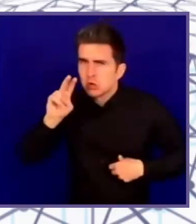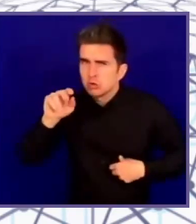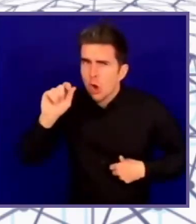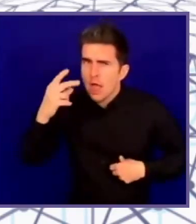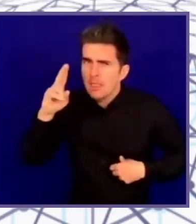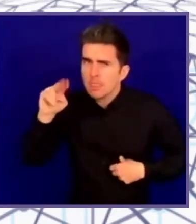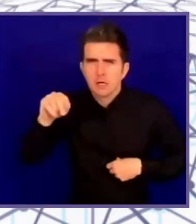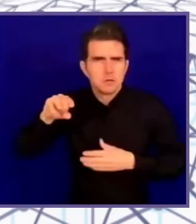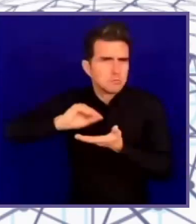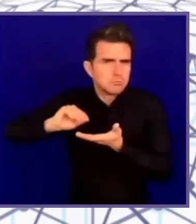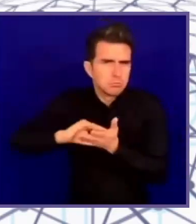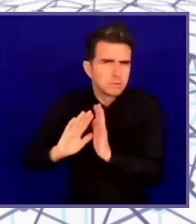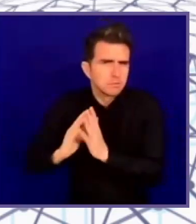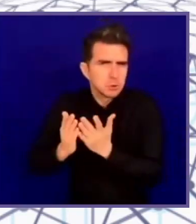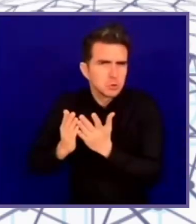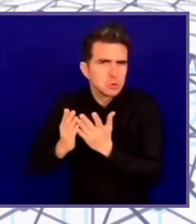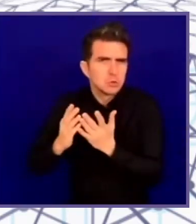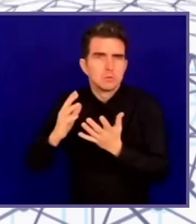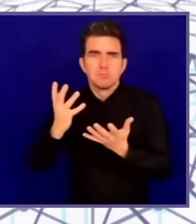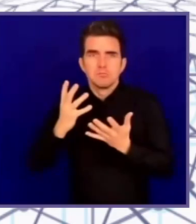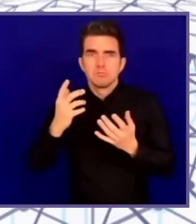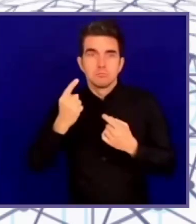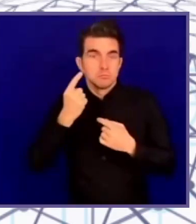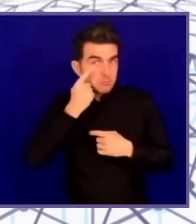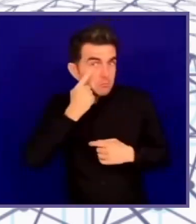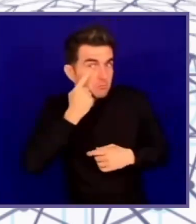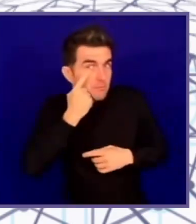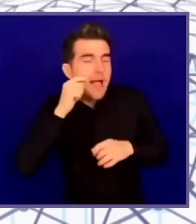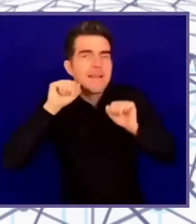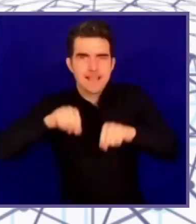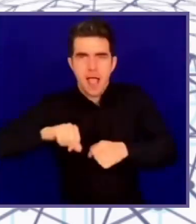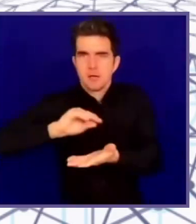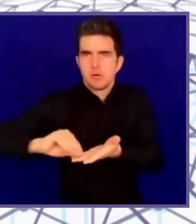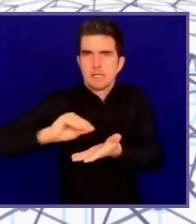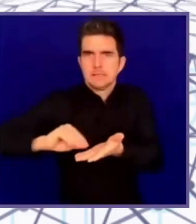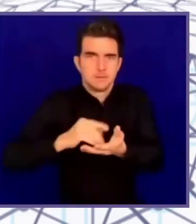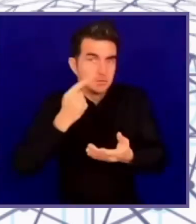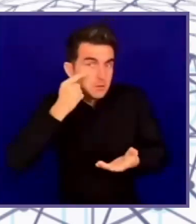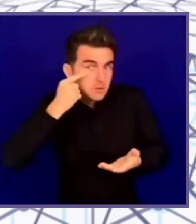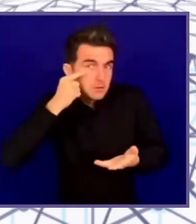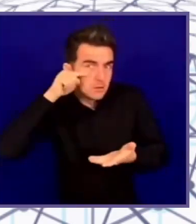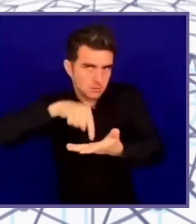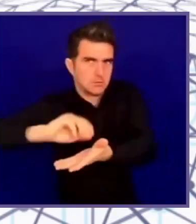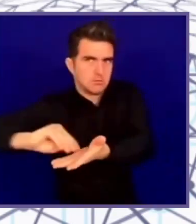about squint, which meant that he couldn't use eye tracking. So he'd been labelled as having profound